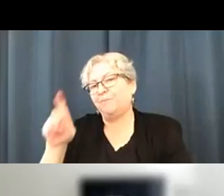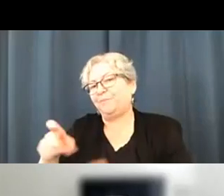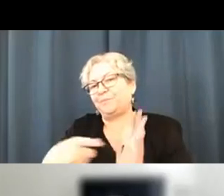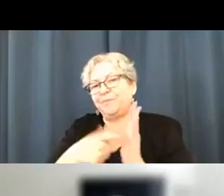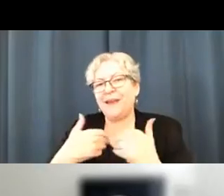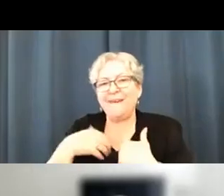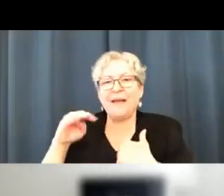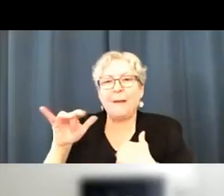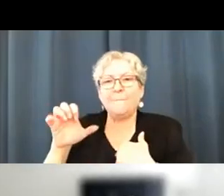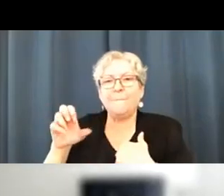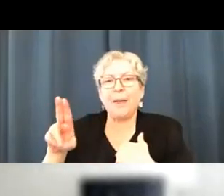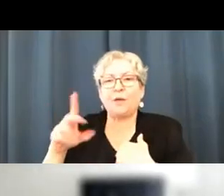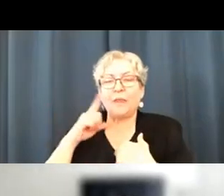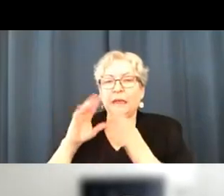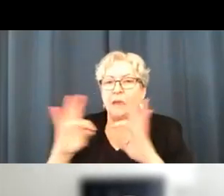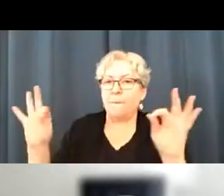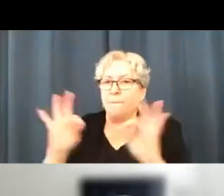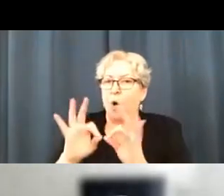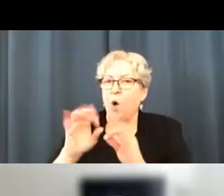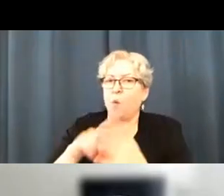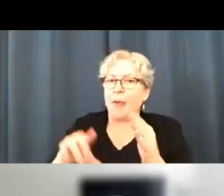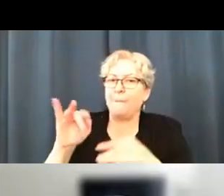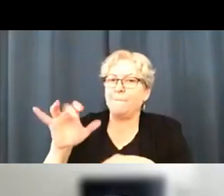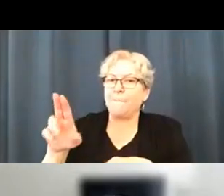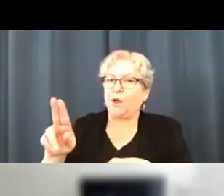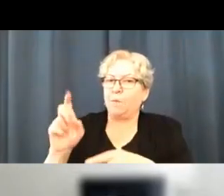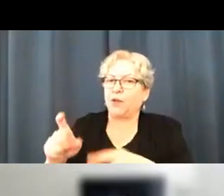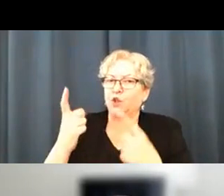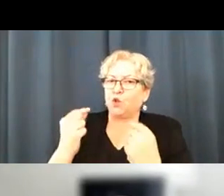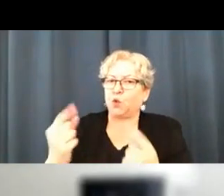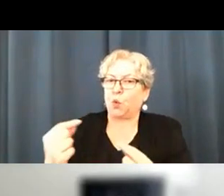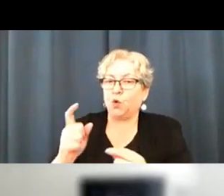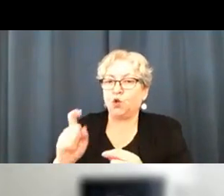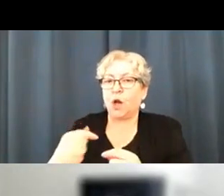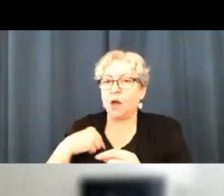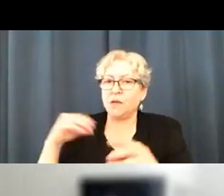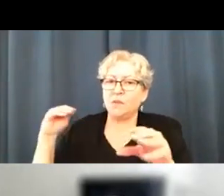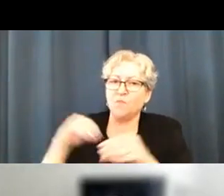but thinking really critically about what your menu needs to do. Should I shove all of it into a mega menu